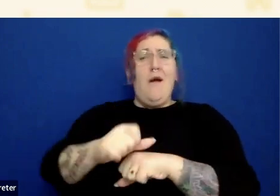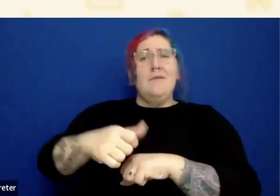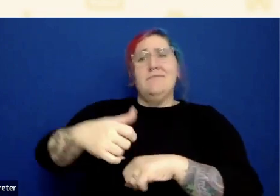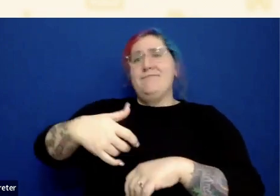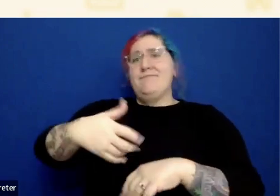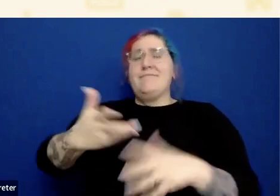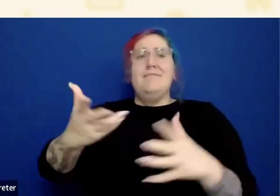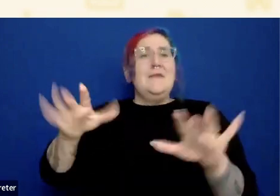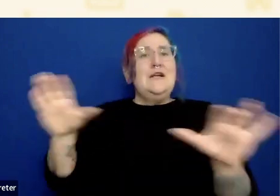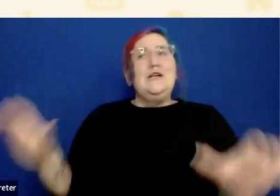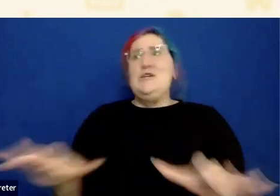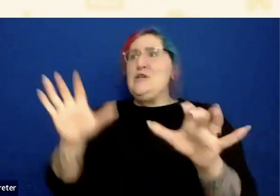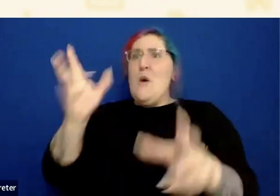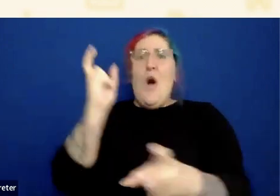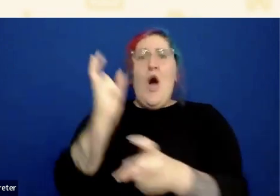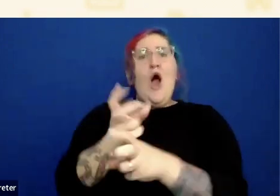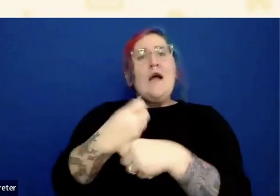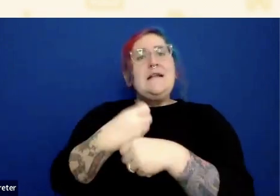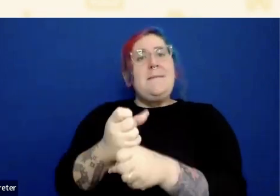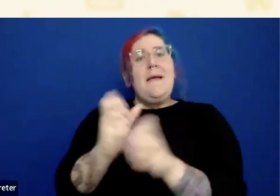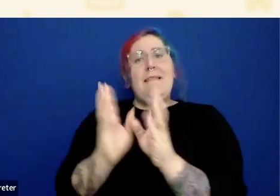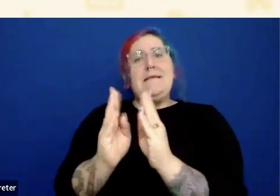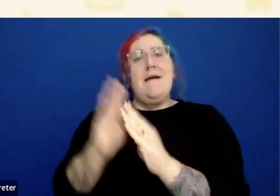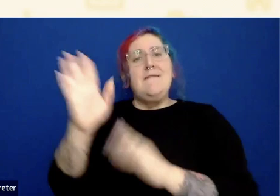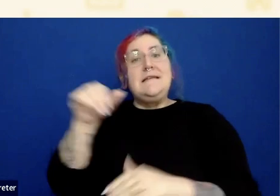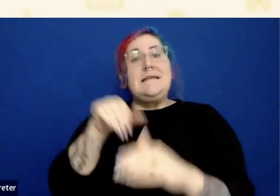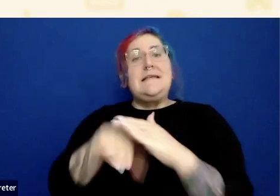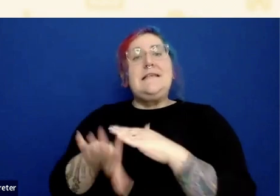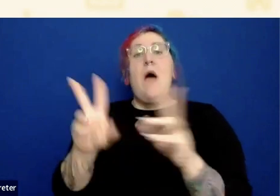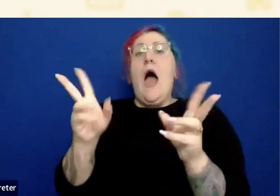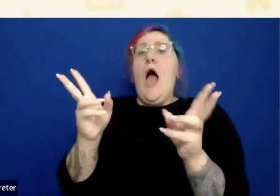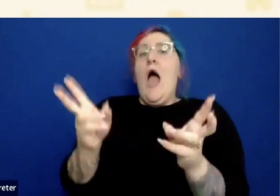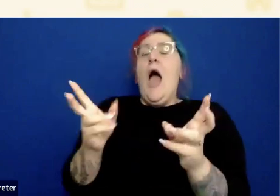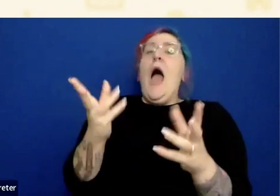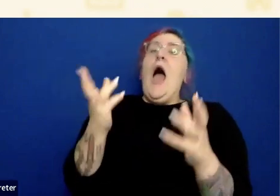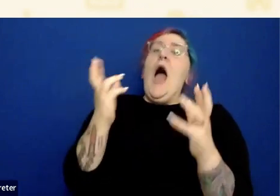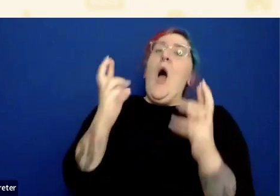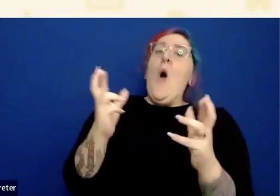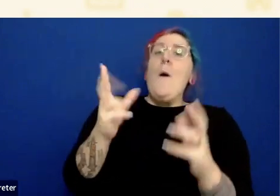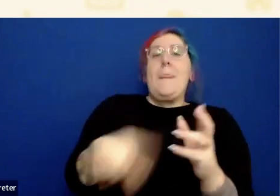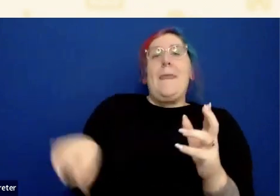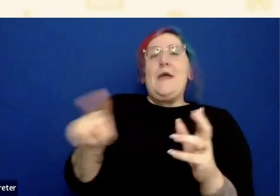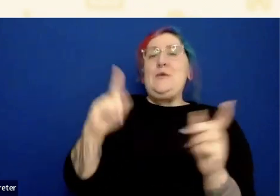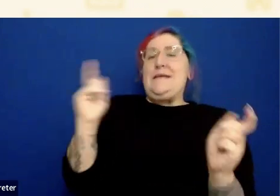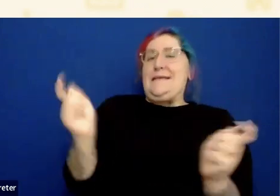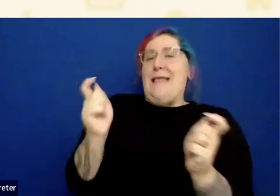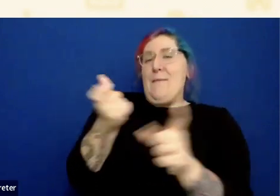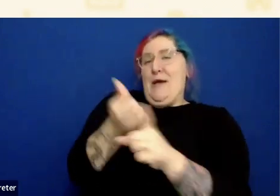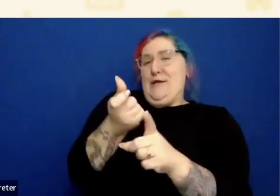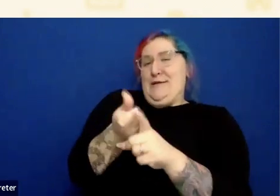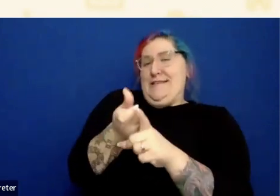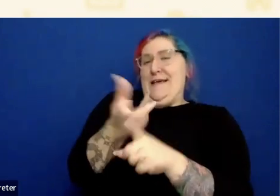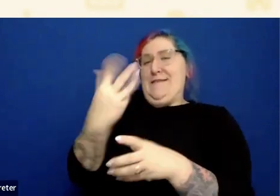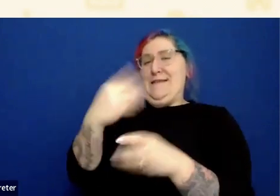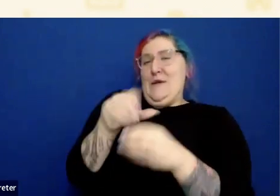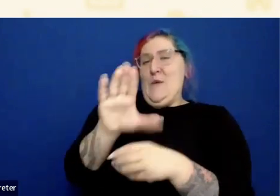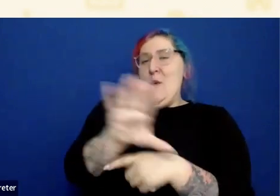I just sure hope that you folks are celebrating internally. But externally, we don't celebrate enough.